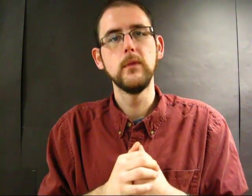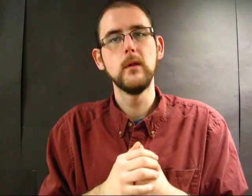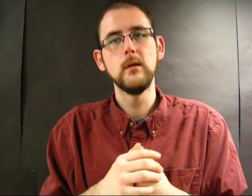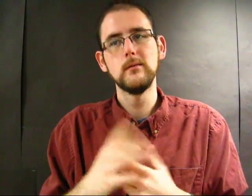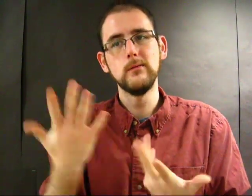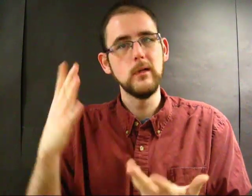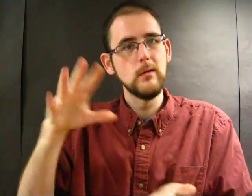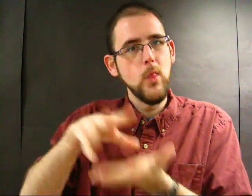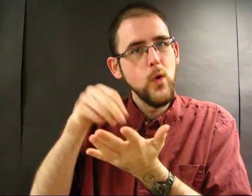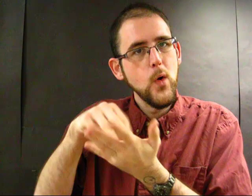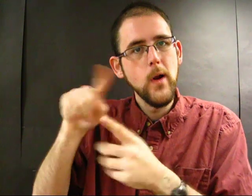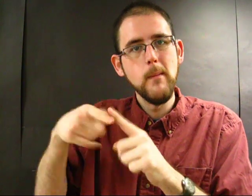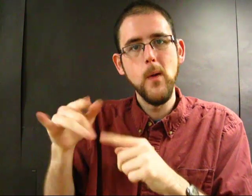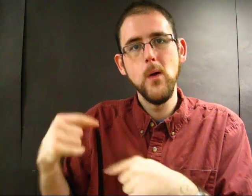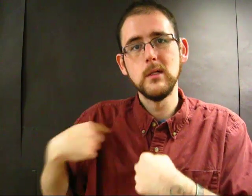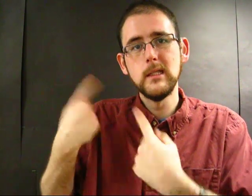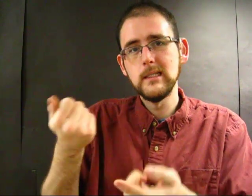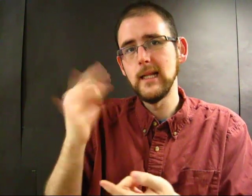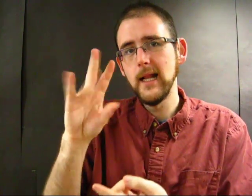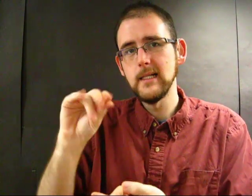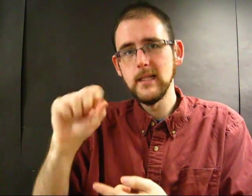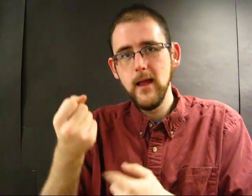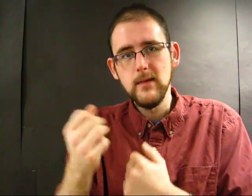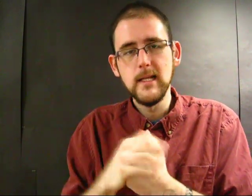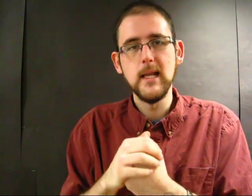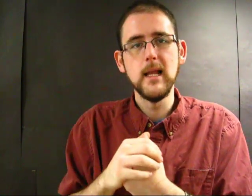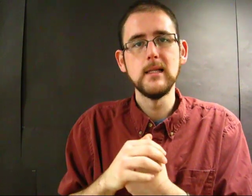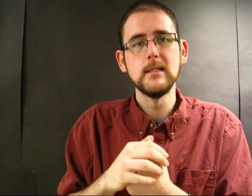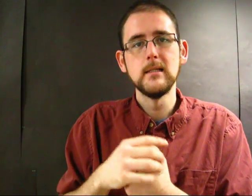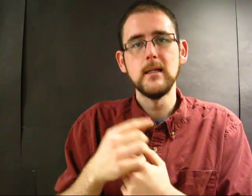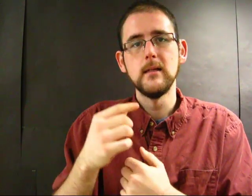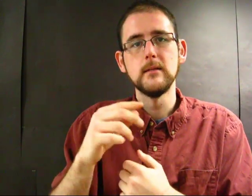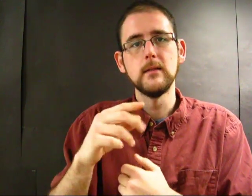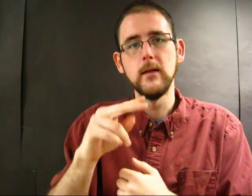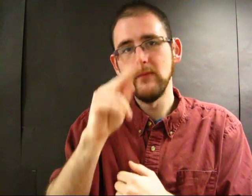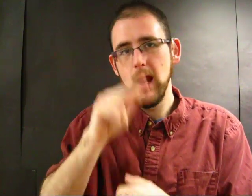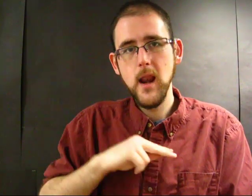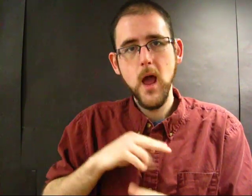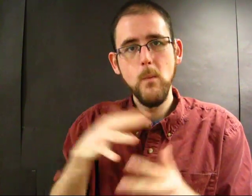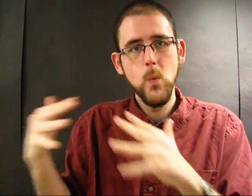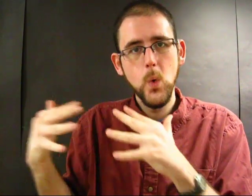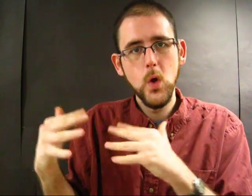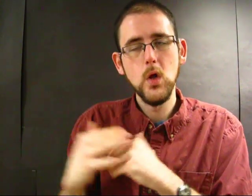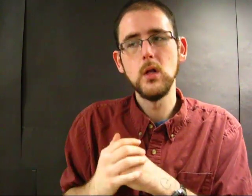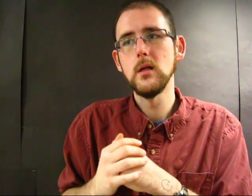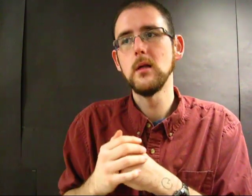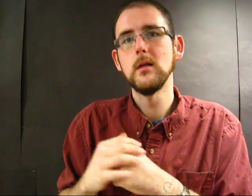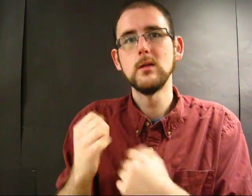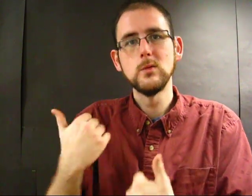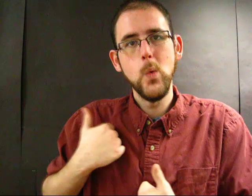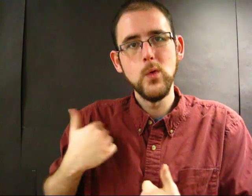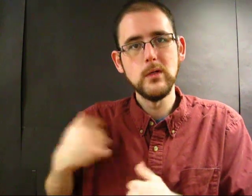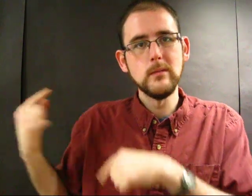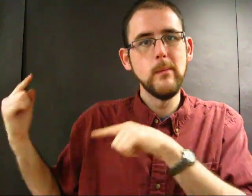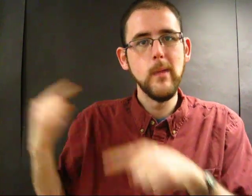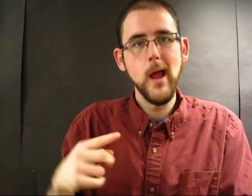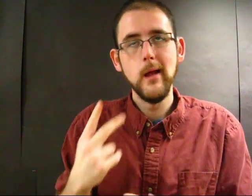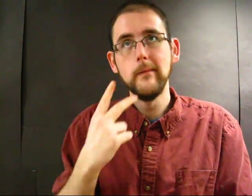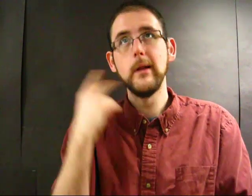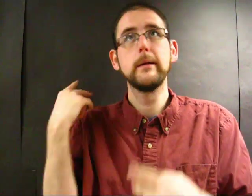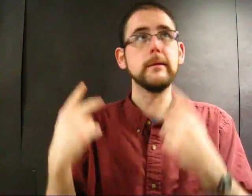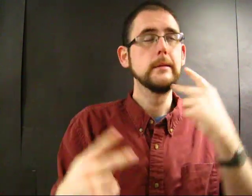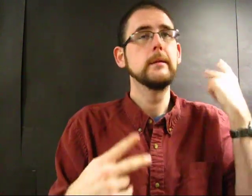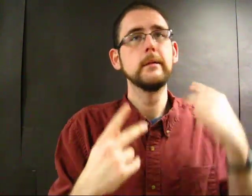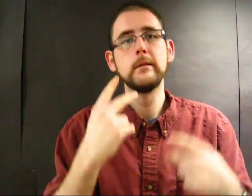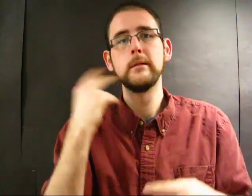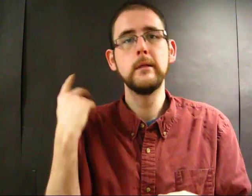We've learned about it since the 1970s, with soldiers from the Vietnam War having flashbacks,